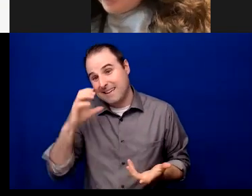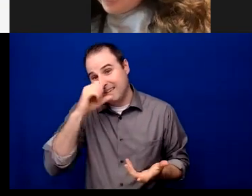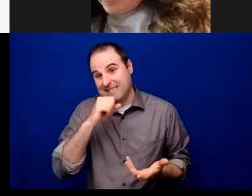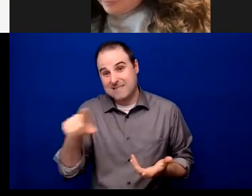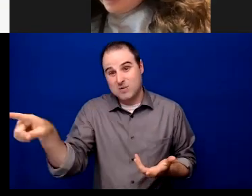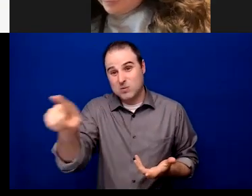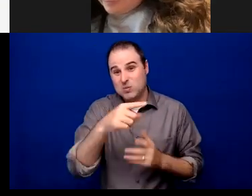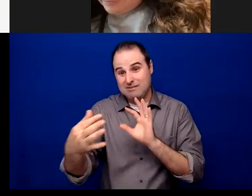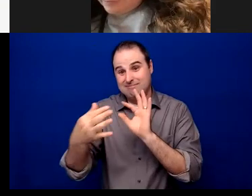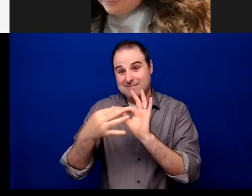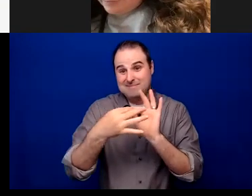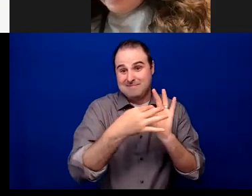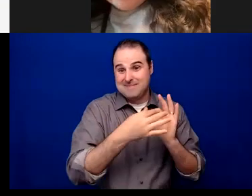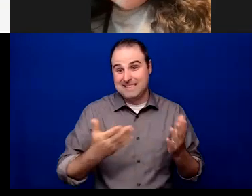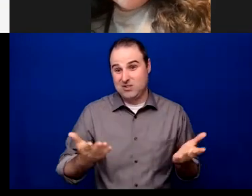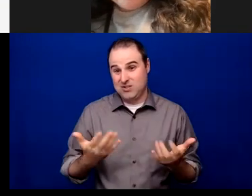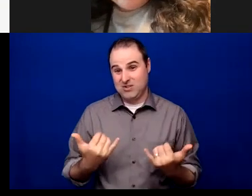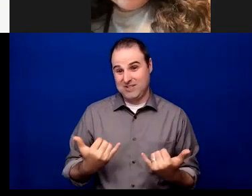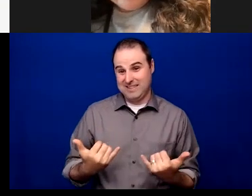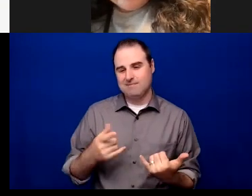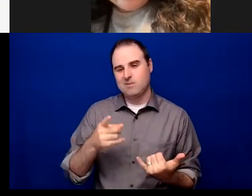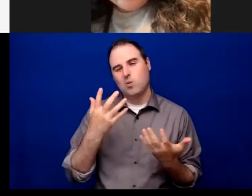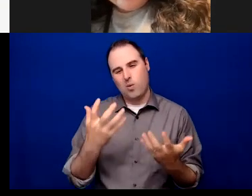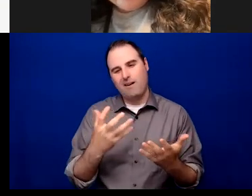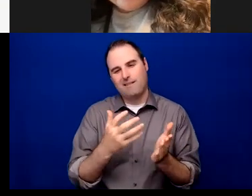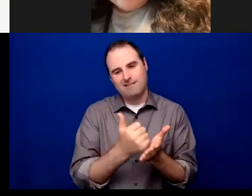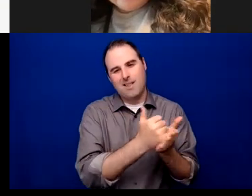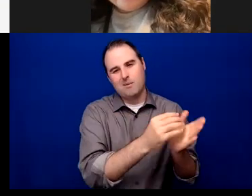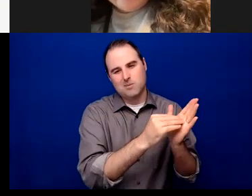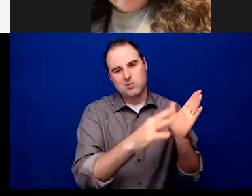So really, this is a big call to action for all of us to think about